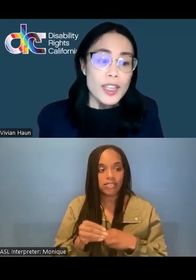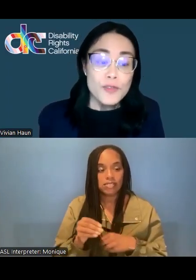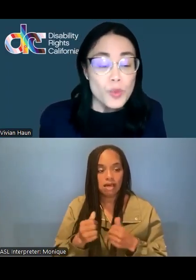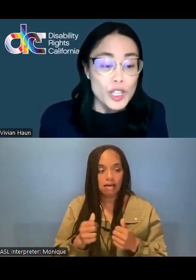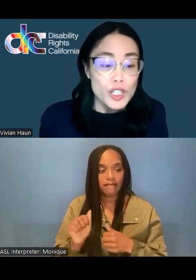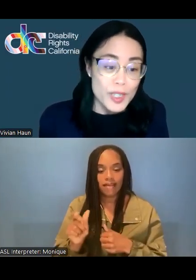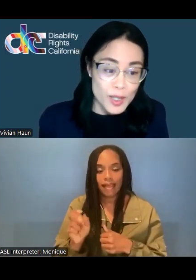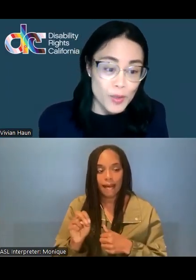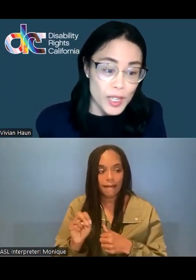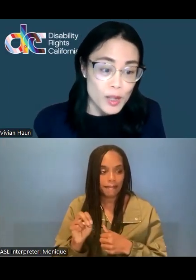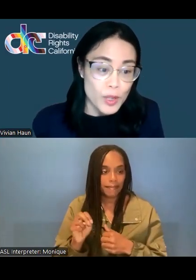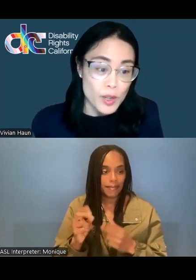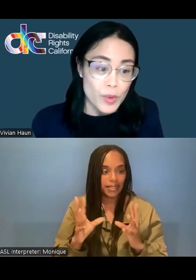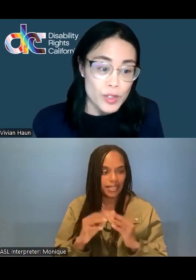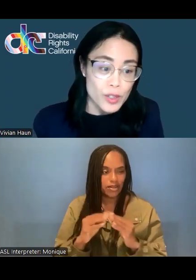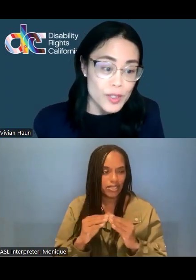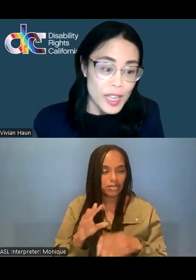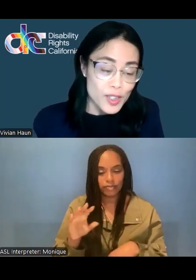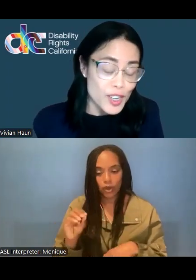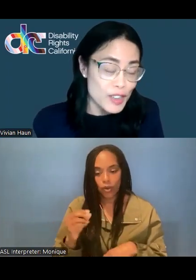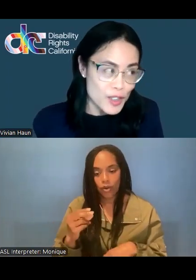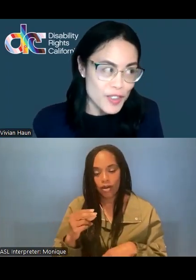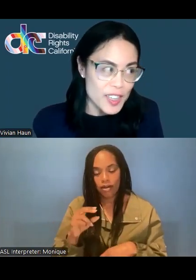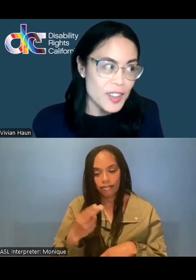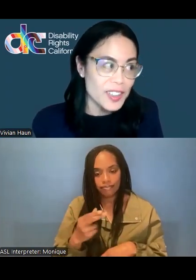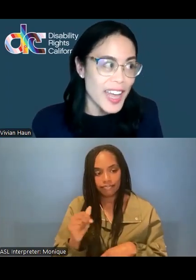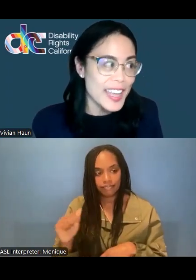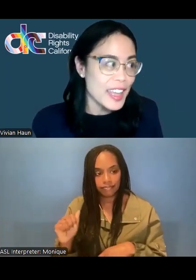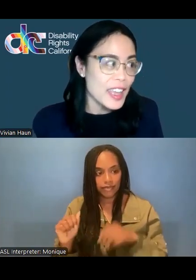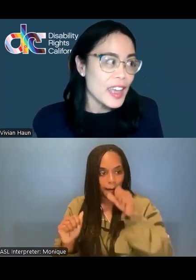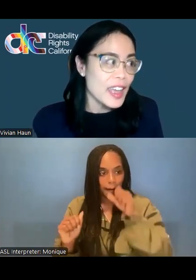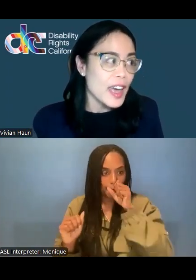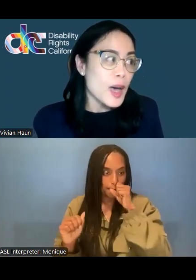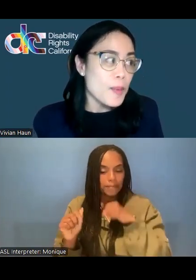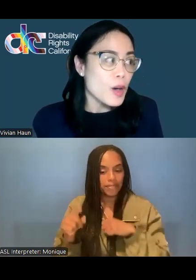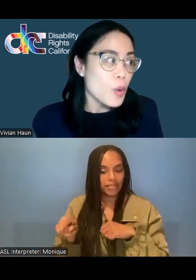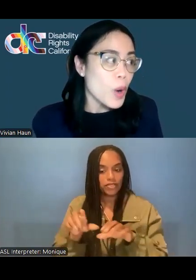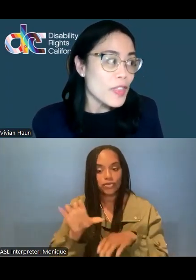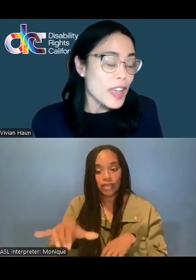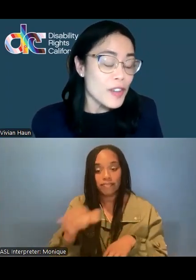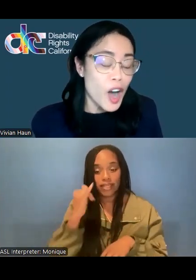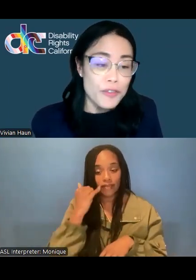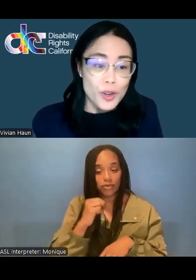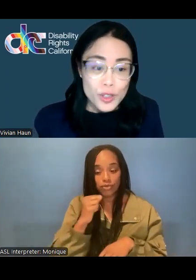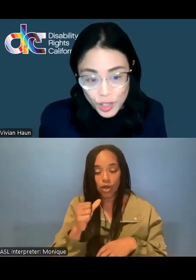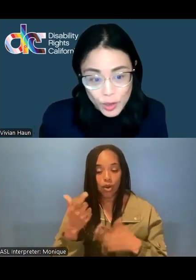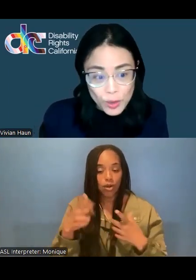If and when you disagree with your regional center, if you feel like, what they have offered to you,